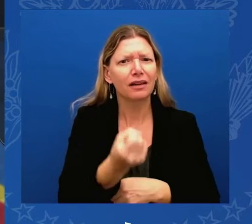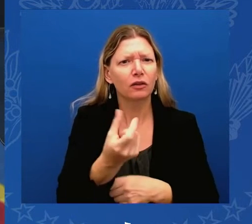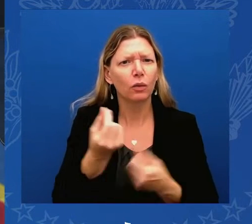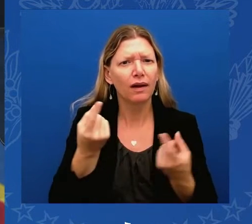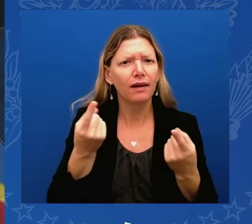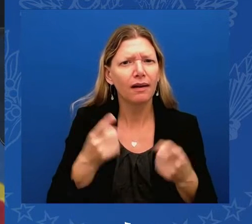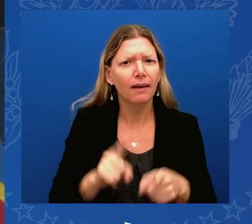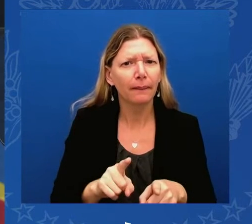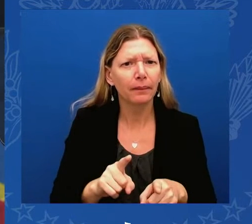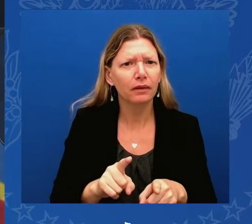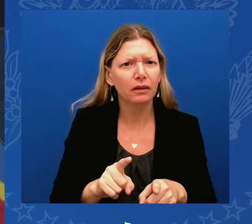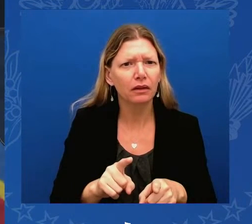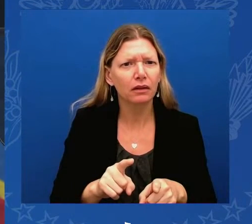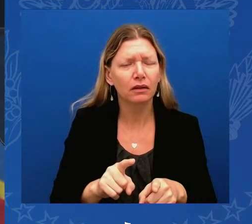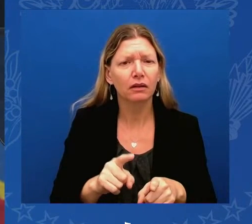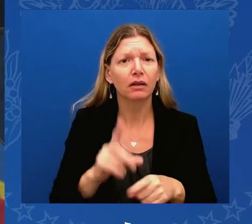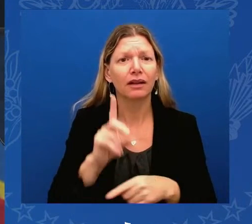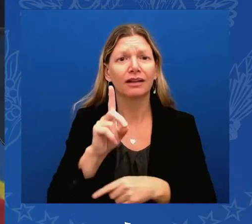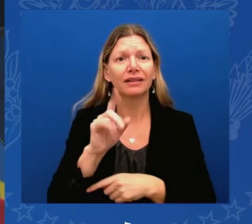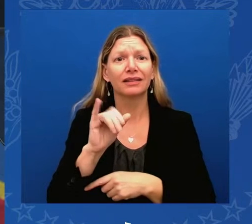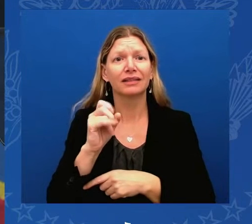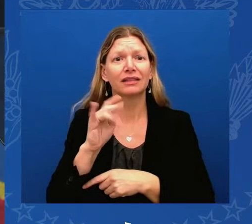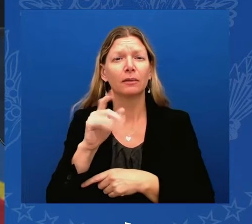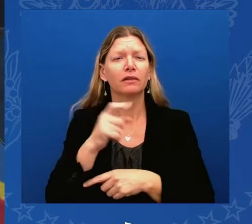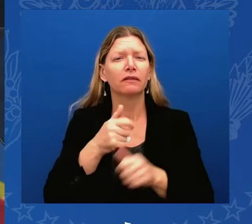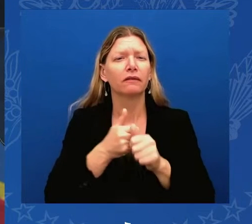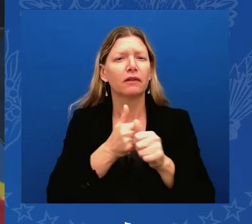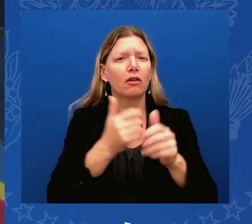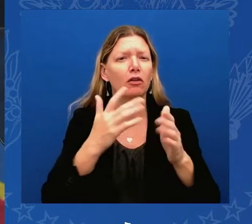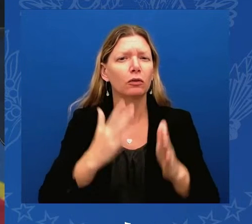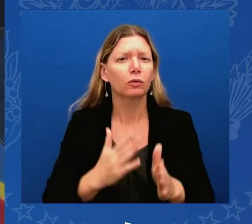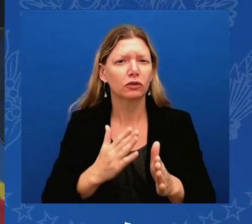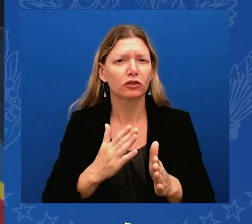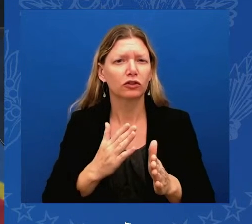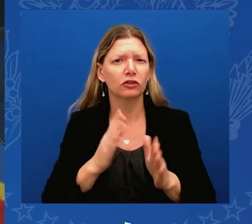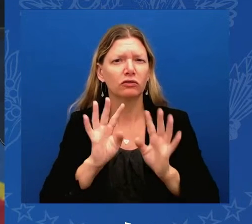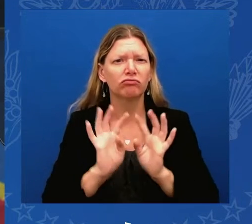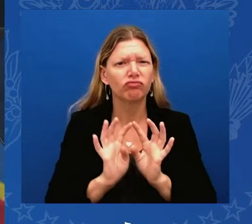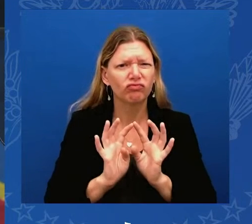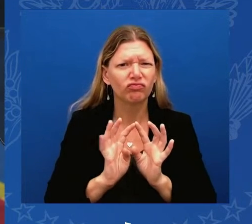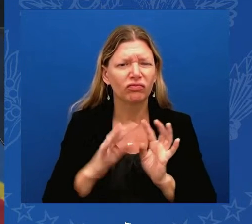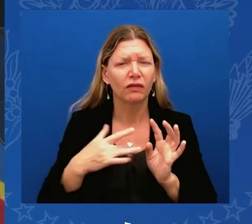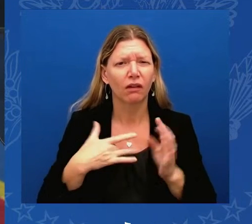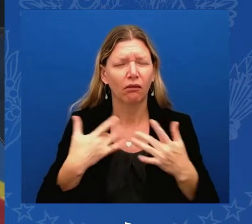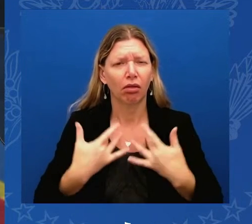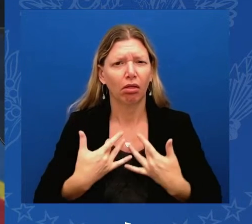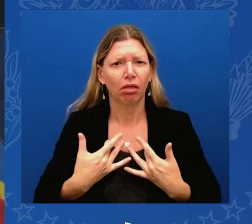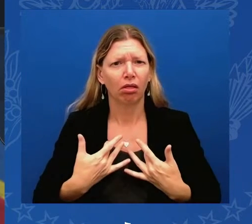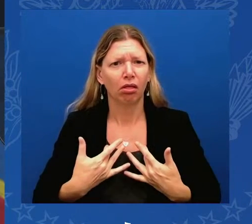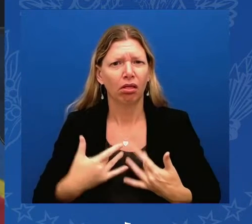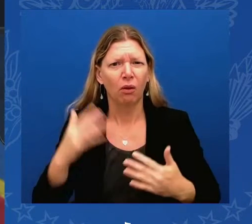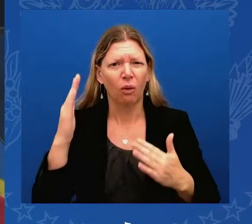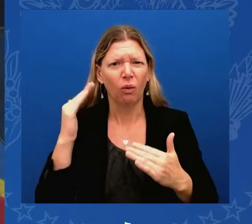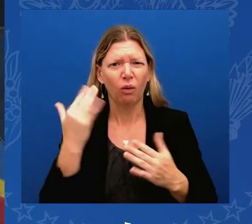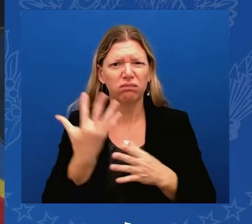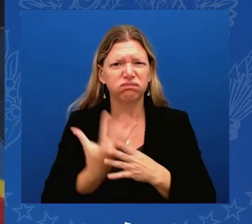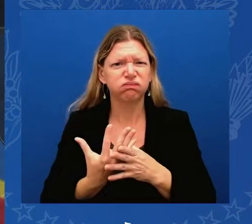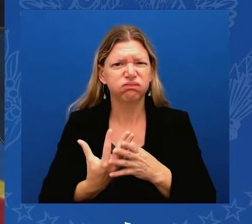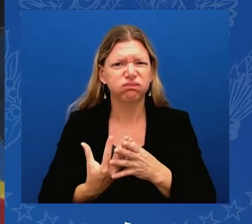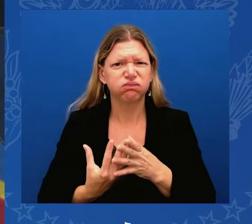In our lives and the lives of the nation, we have those Saturdays -- to bear witness the day before glory,